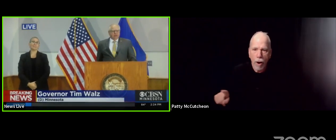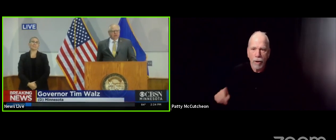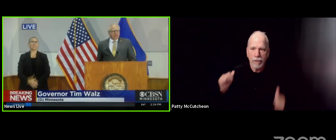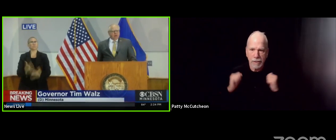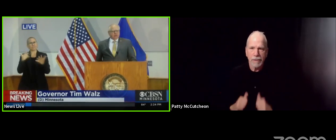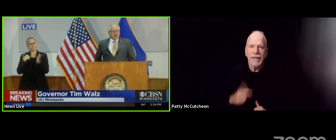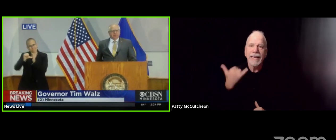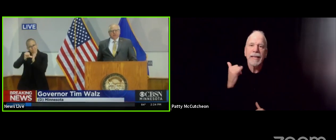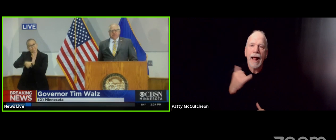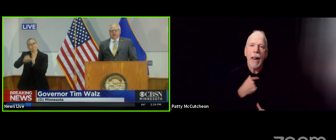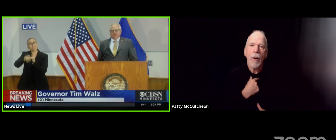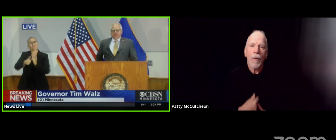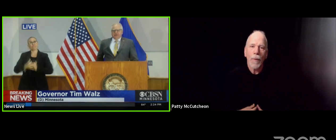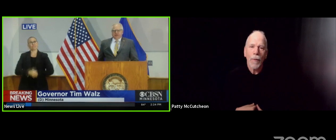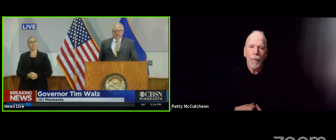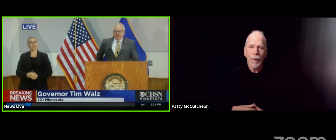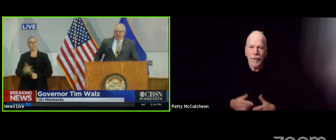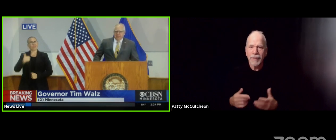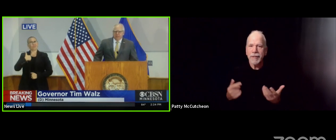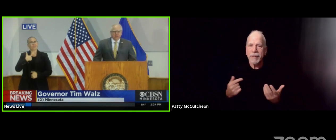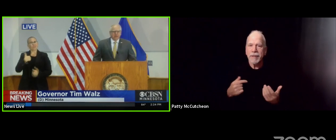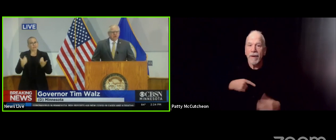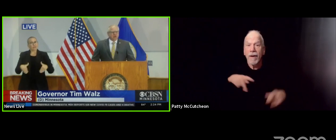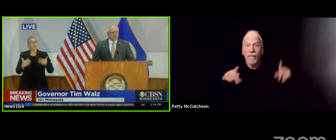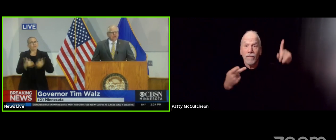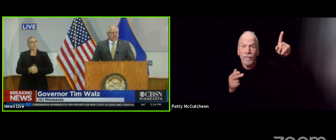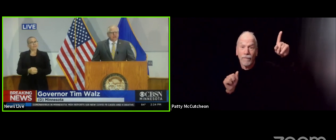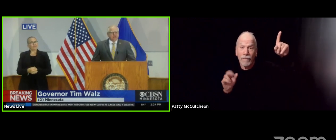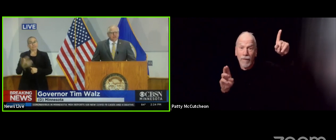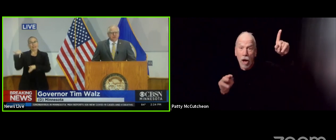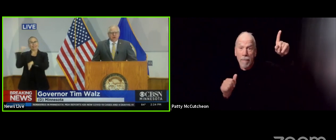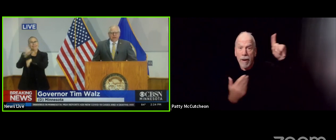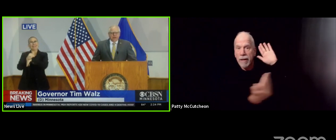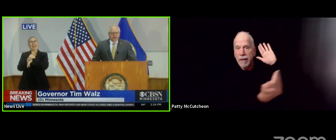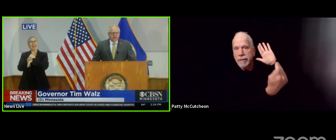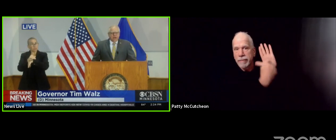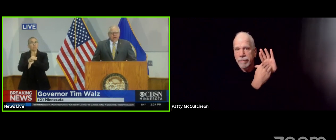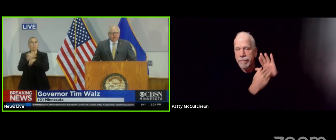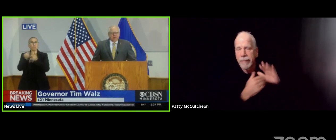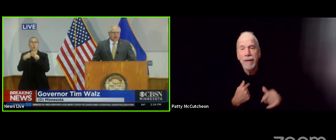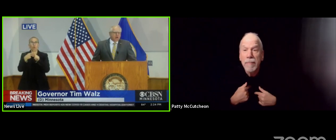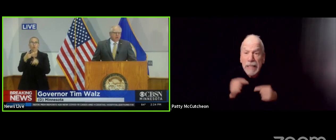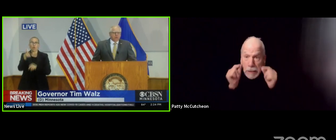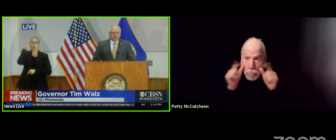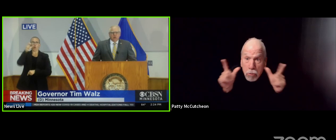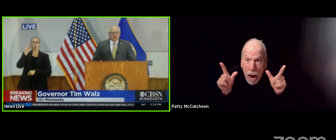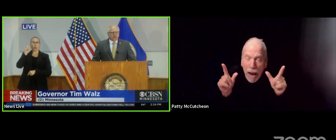THAT PHARMA TRIED TO PUT THEMSELVES INTO THIS SO THAT THEY COULD GET INTO THE STORY. BUT I'LL GO WITH WHAT NICOLE'S